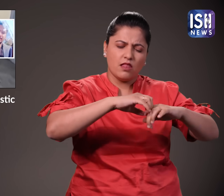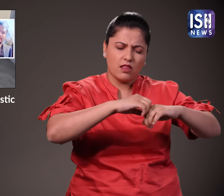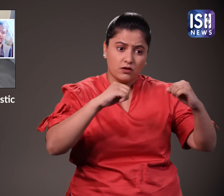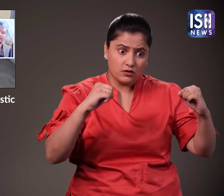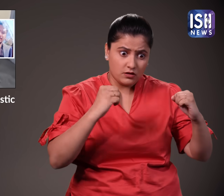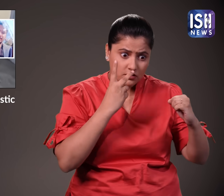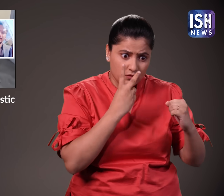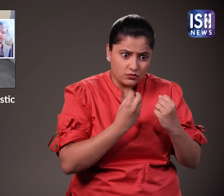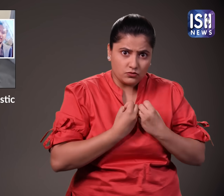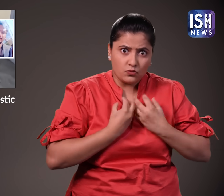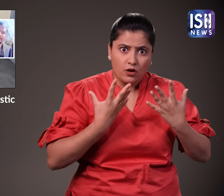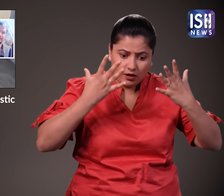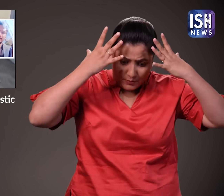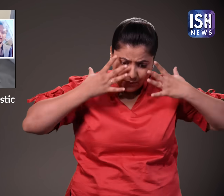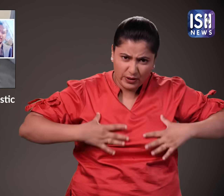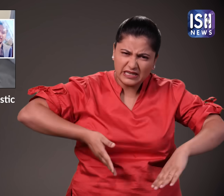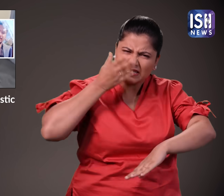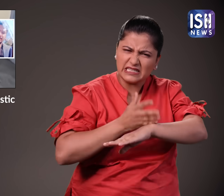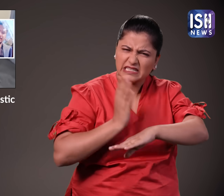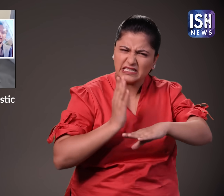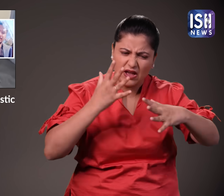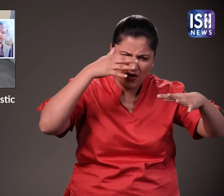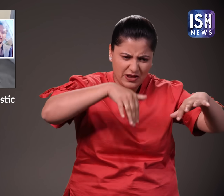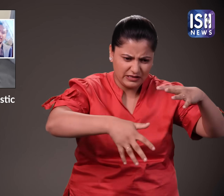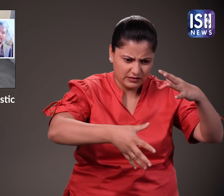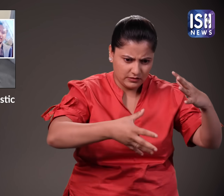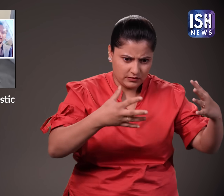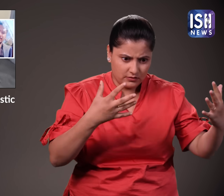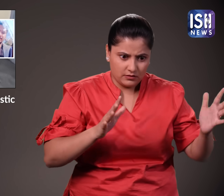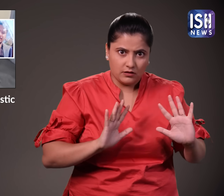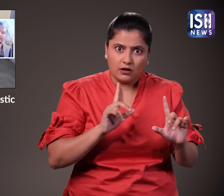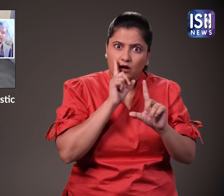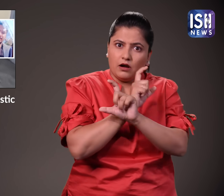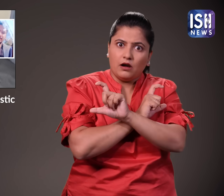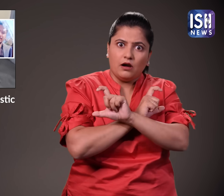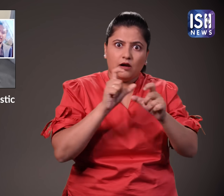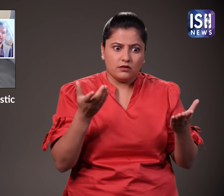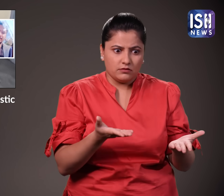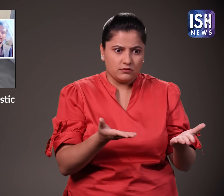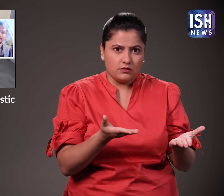They were shocked to see the drum contain Saurabh’s dismembered body.